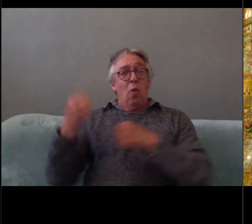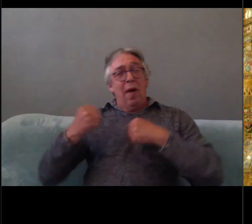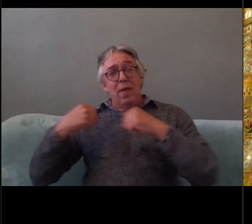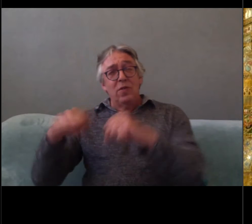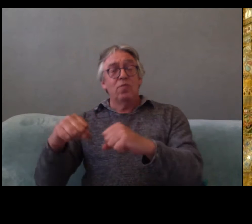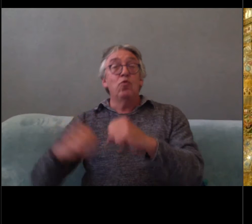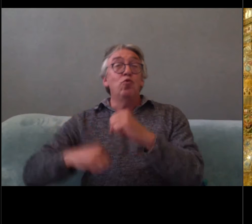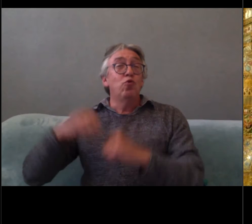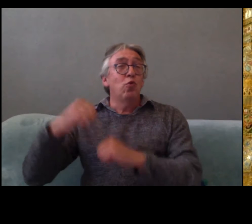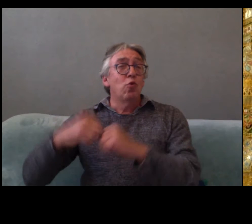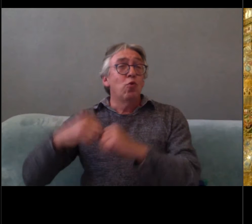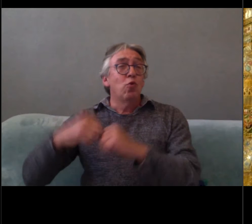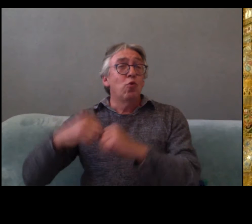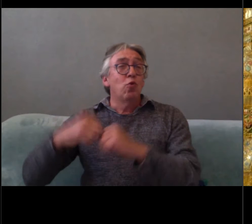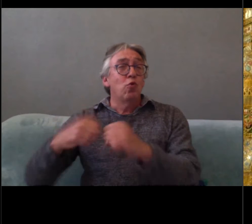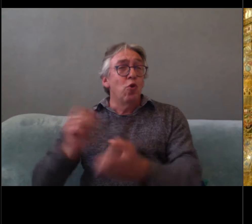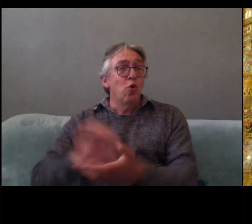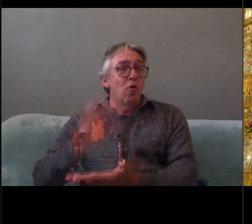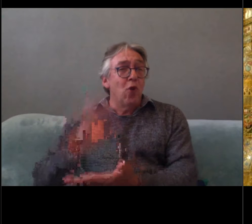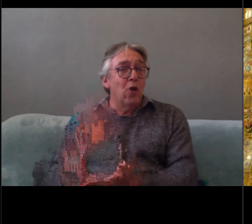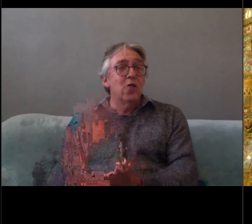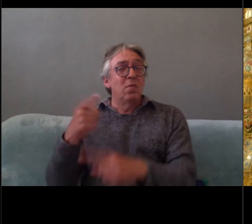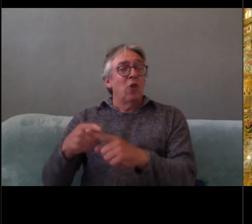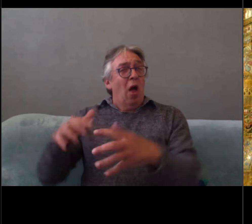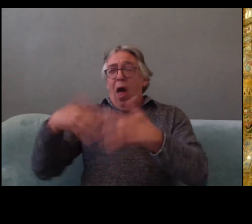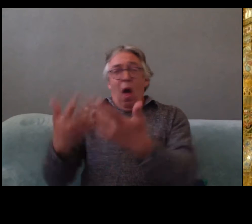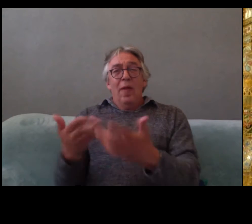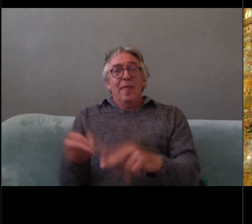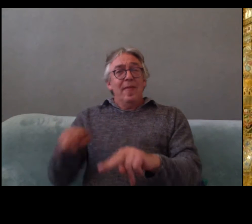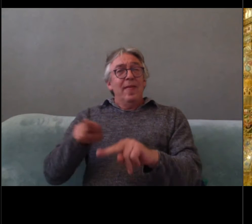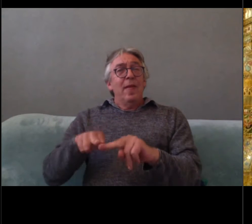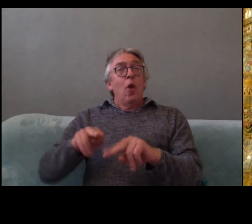and how they're being implemented at national level and also the impact